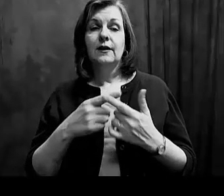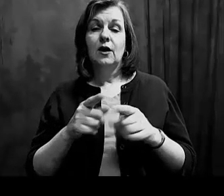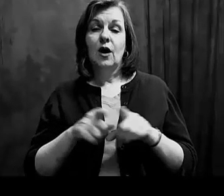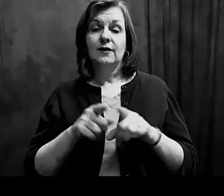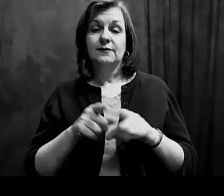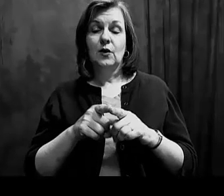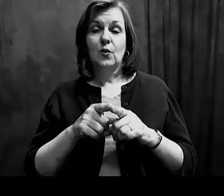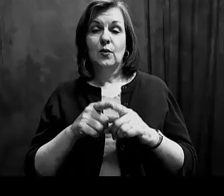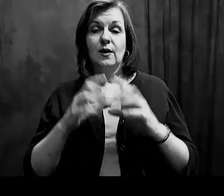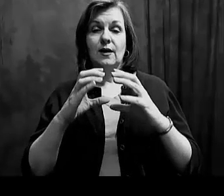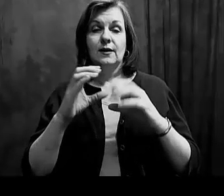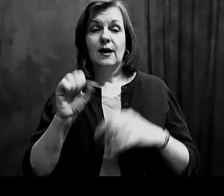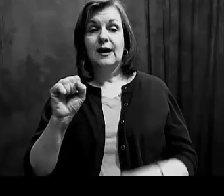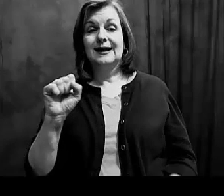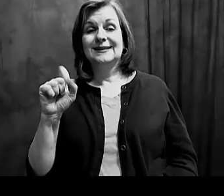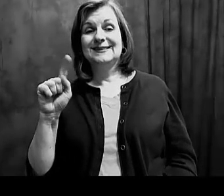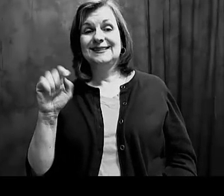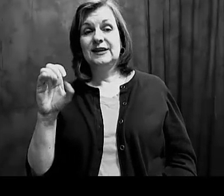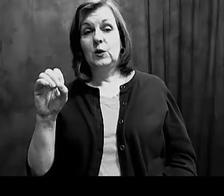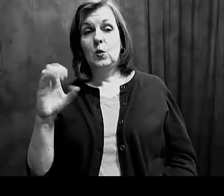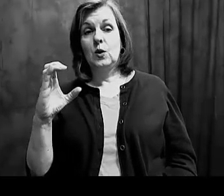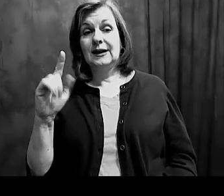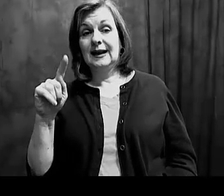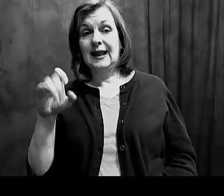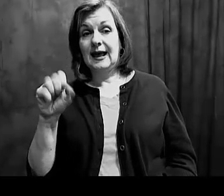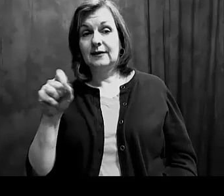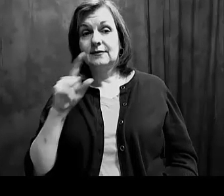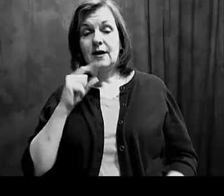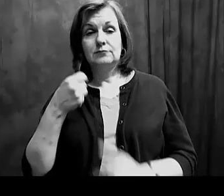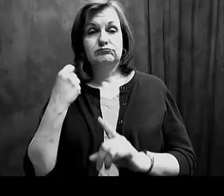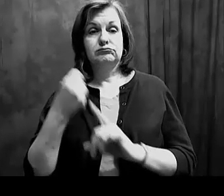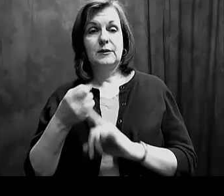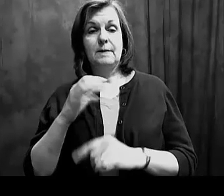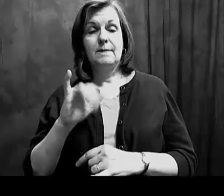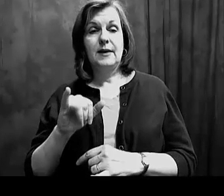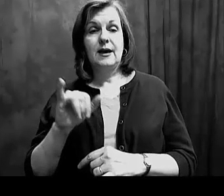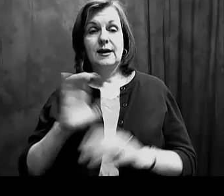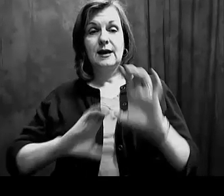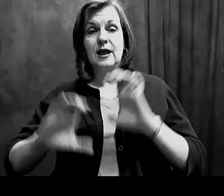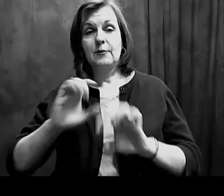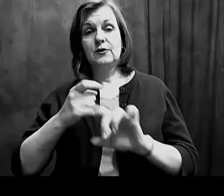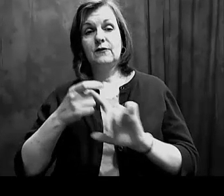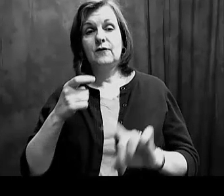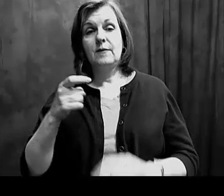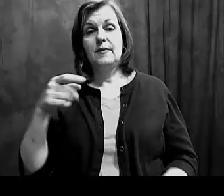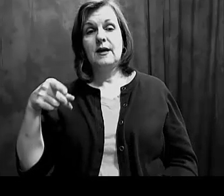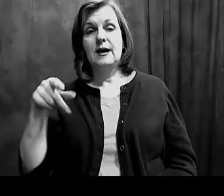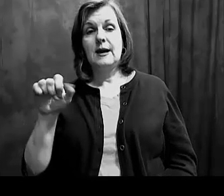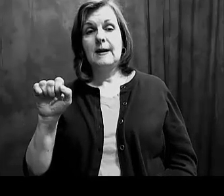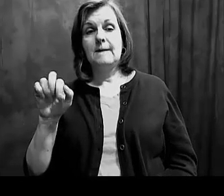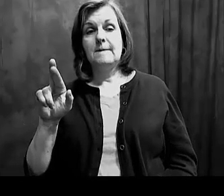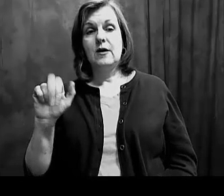enzymes and chemicals from your parathyroid so parathyroid hormone